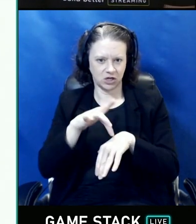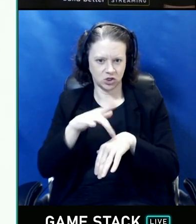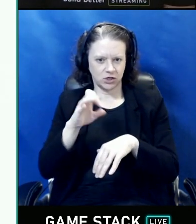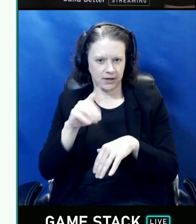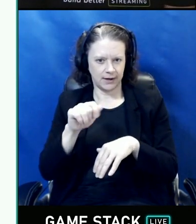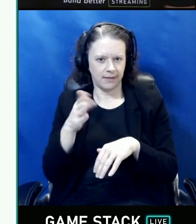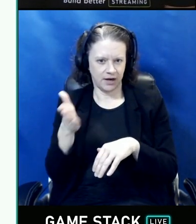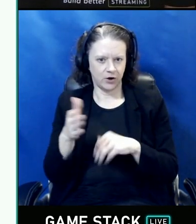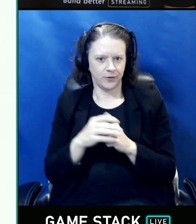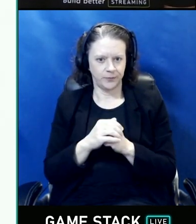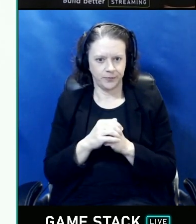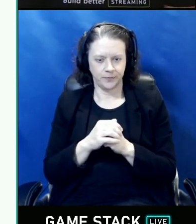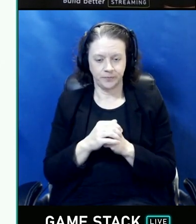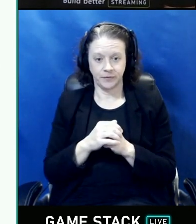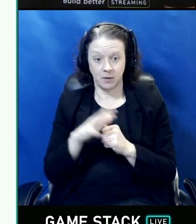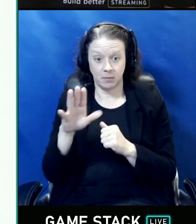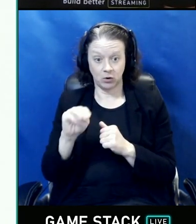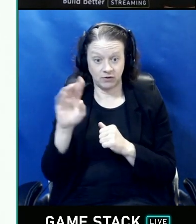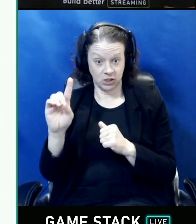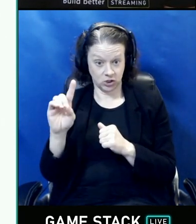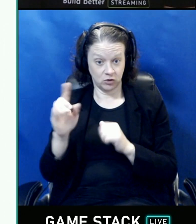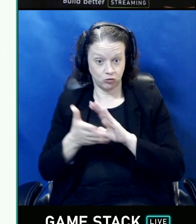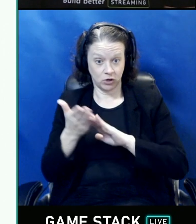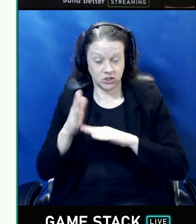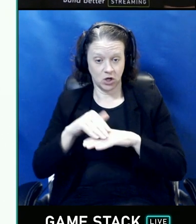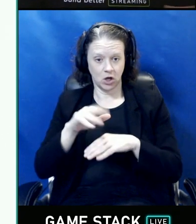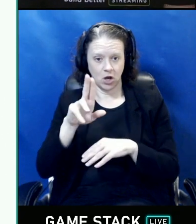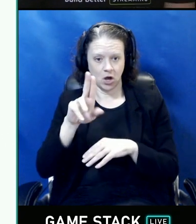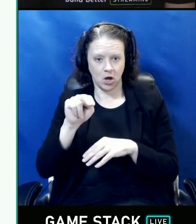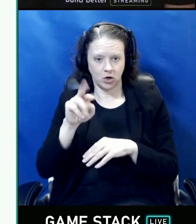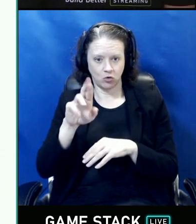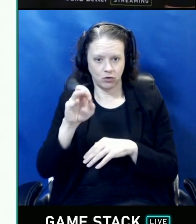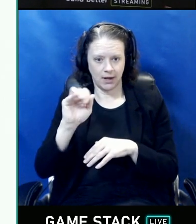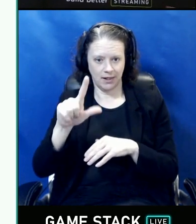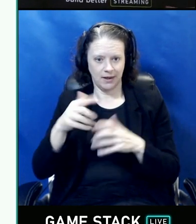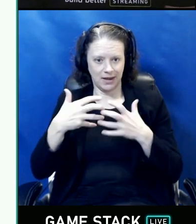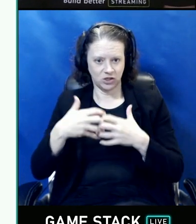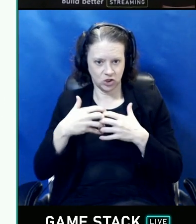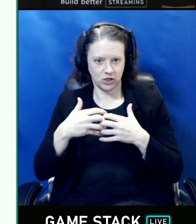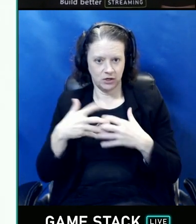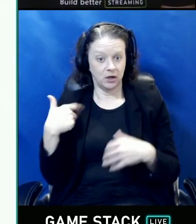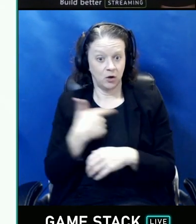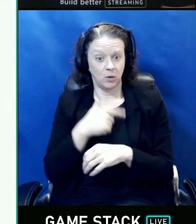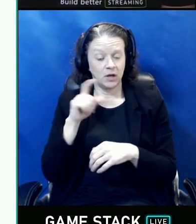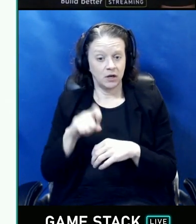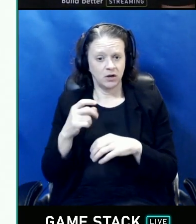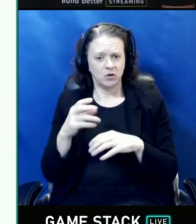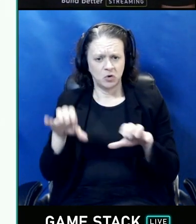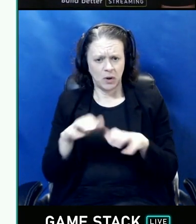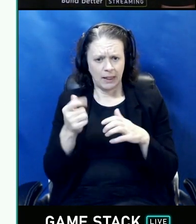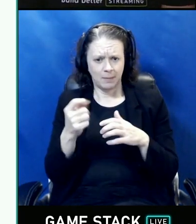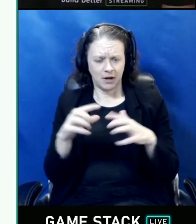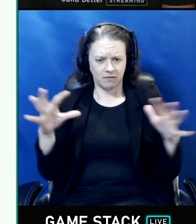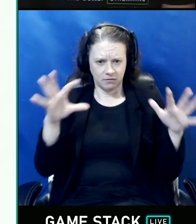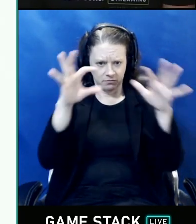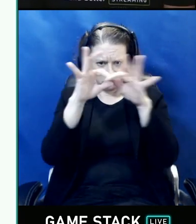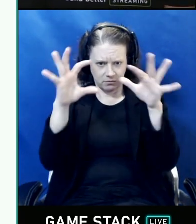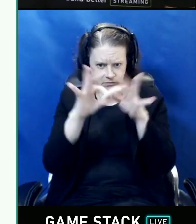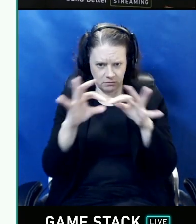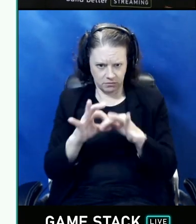Minecraft Dungeons runs on the Unreal Engine, and so we need to do a little bit of mapping between the touch points that the Xbox is reporting